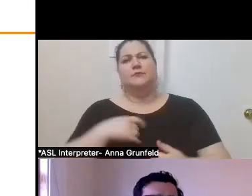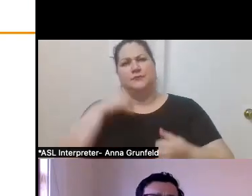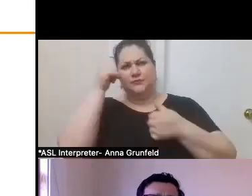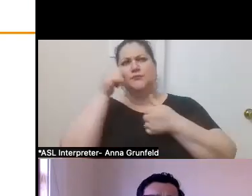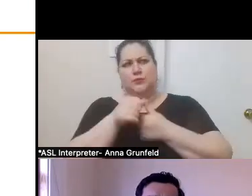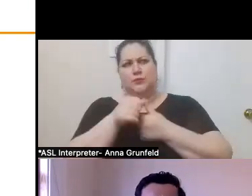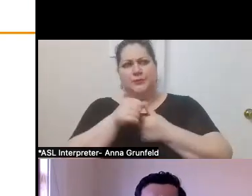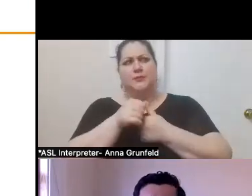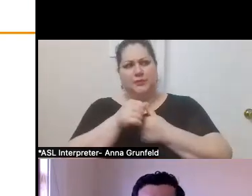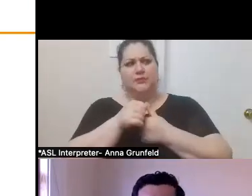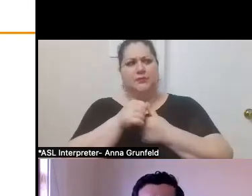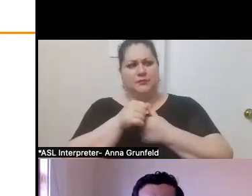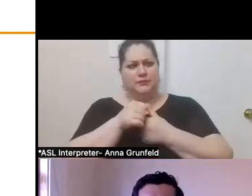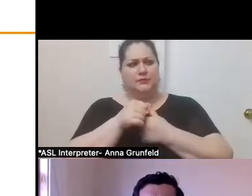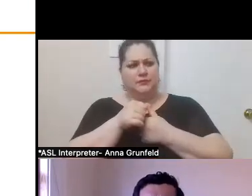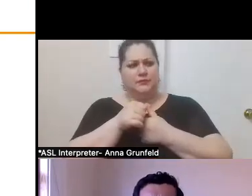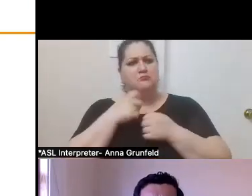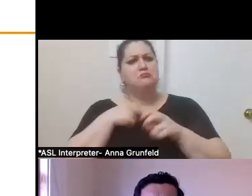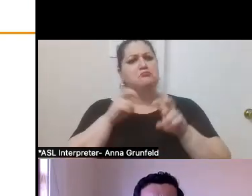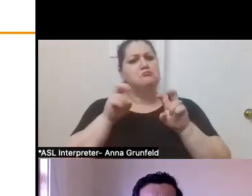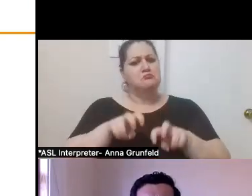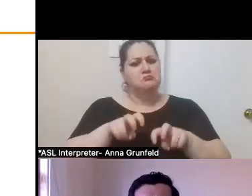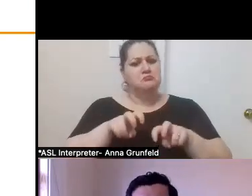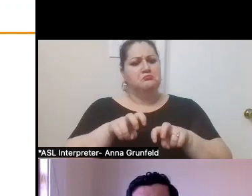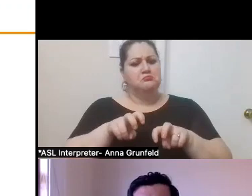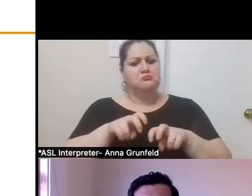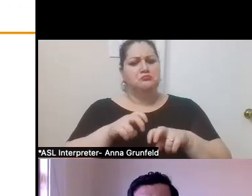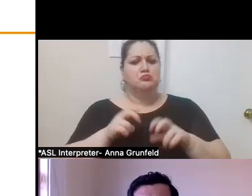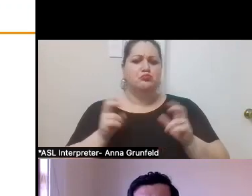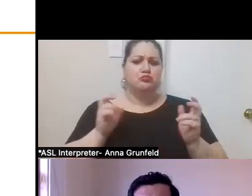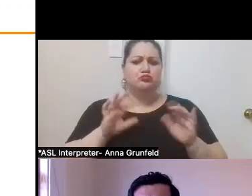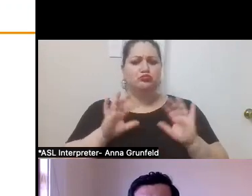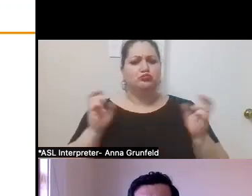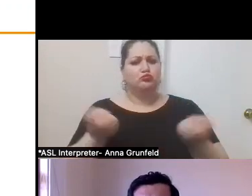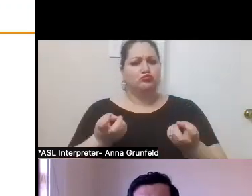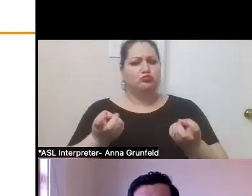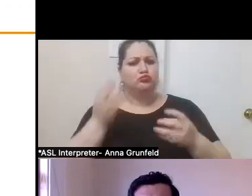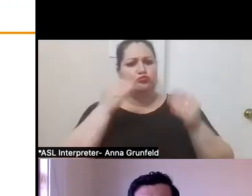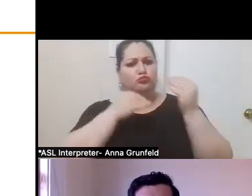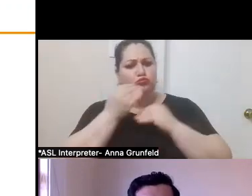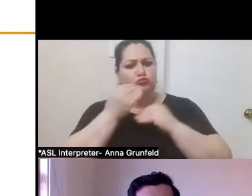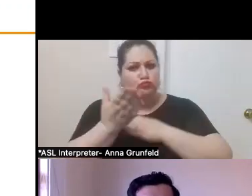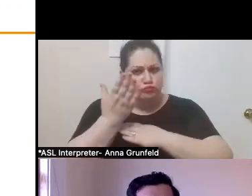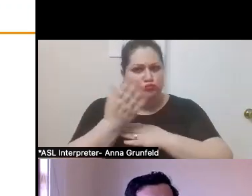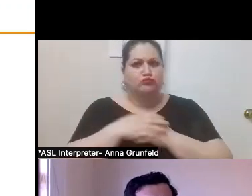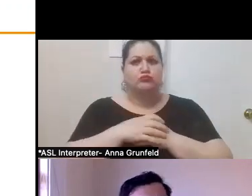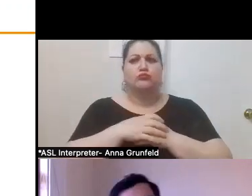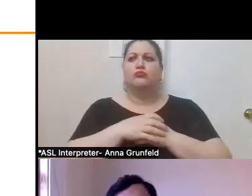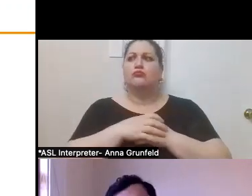We sat, we were sitting together eating breakfast and being in a cafe in this town in Colorado.